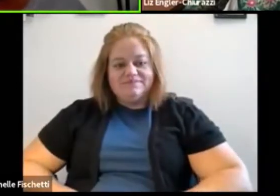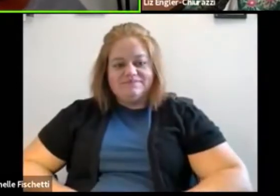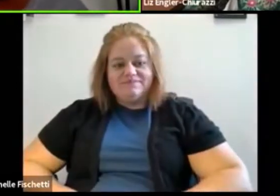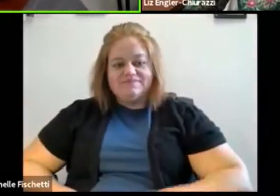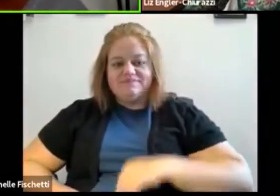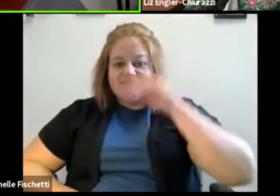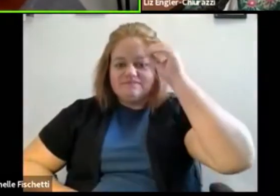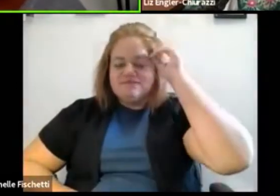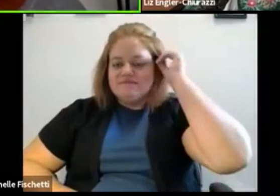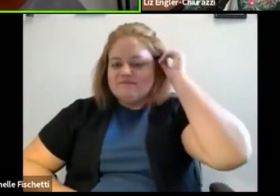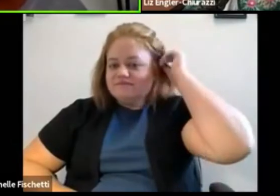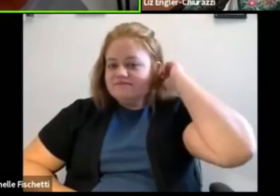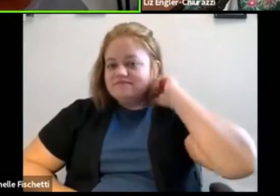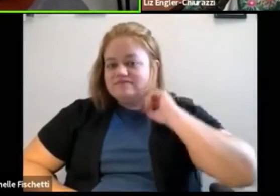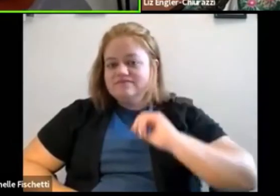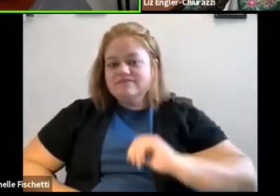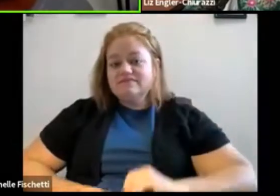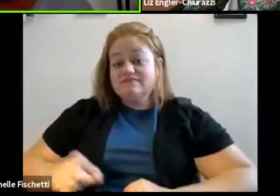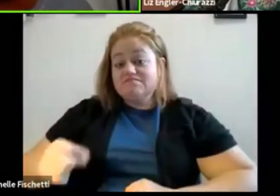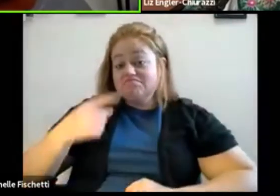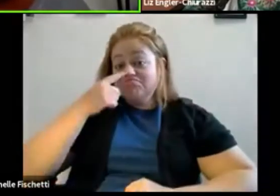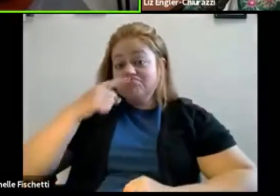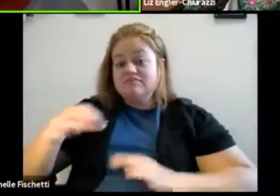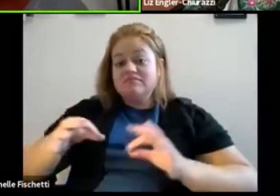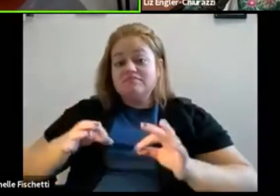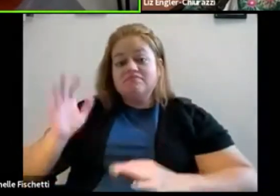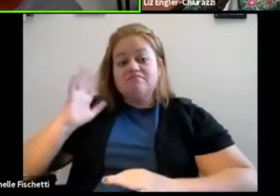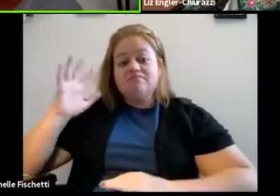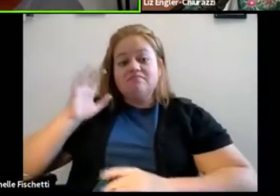little bit, too, about some of your mentorships and anyone who has inspired